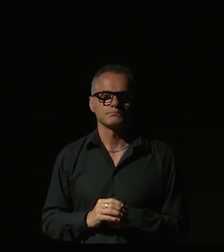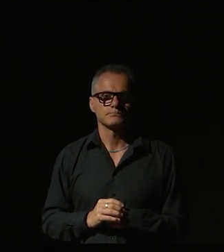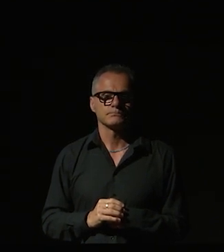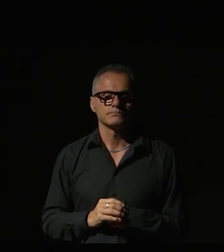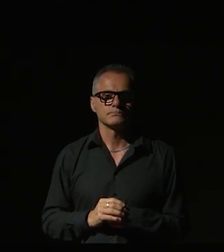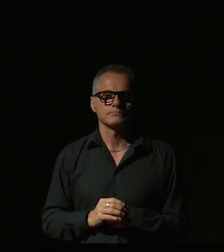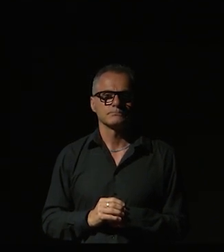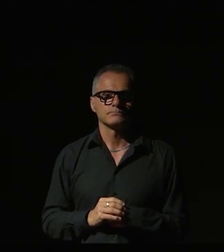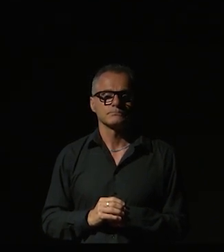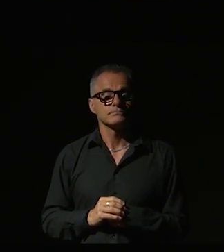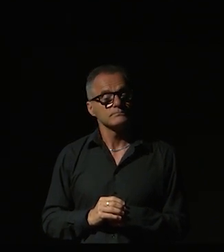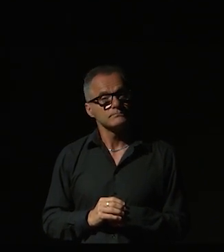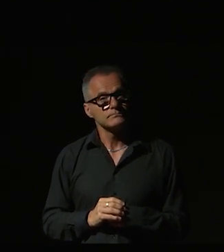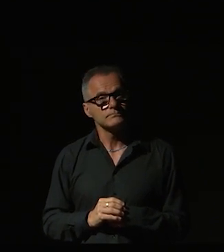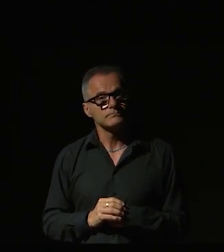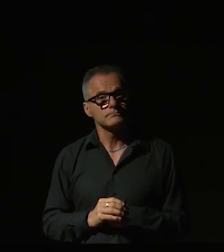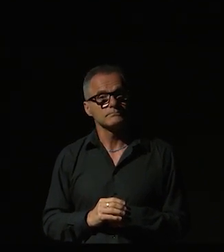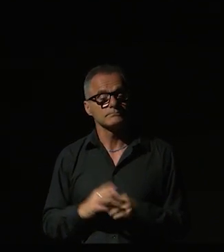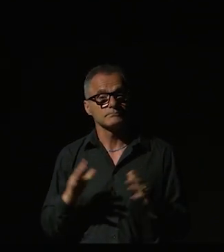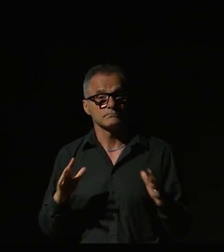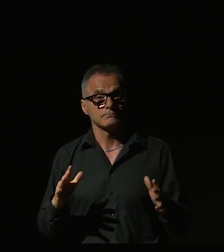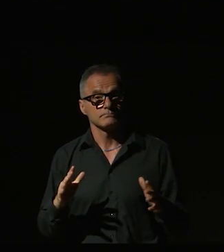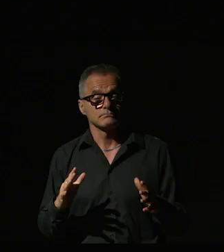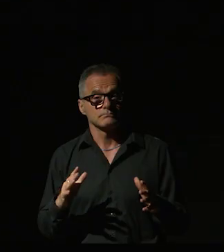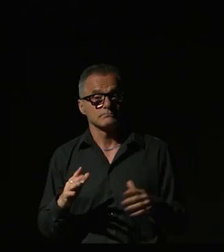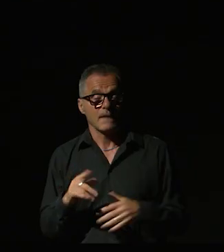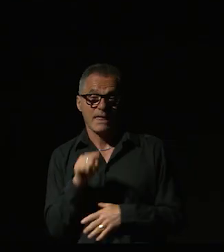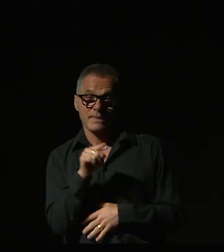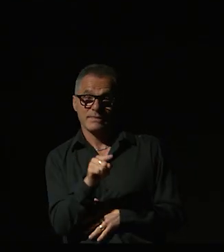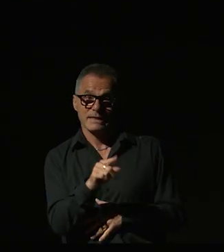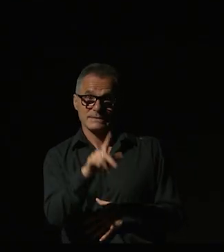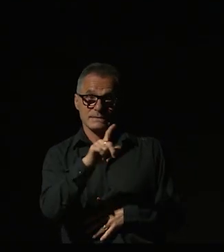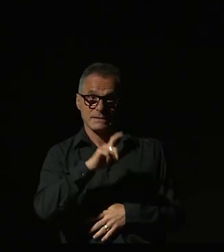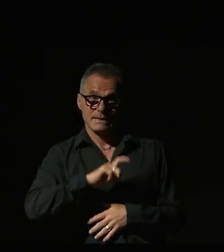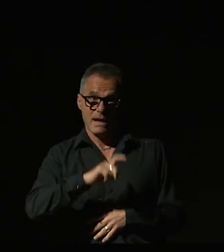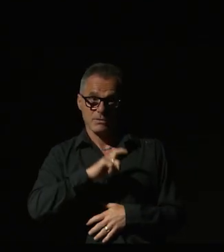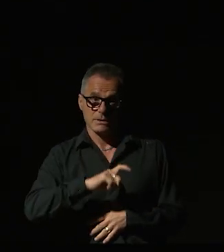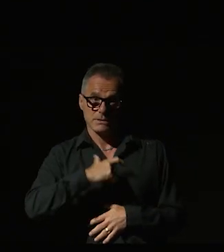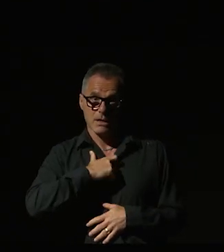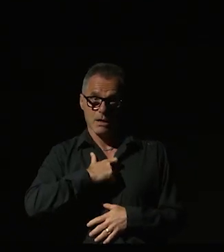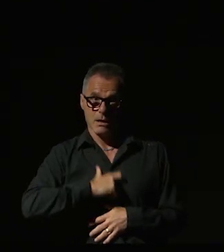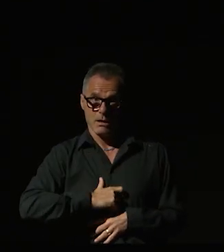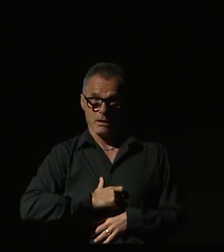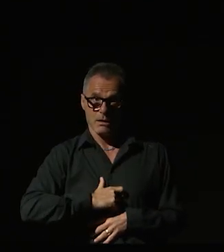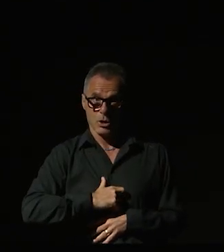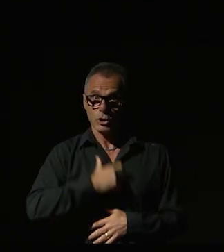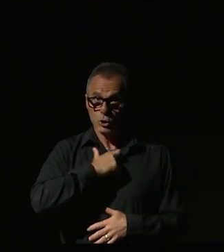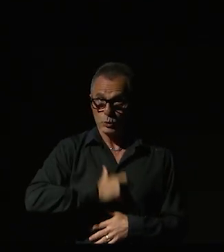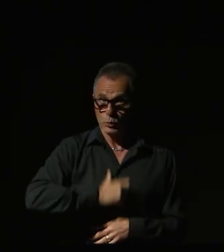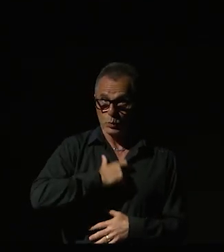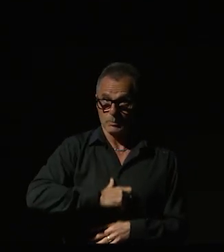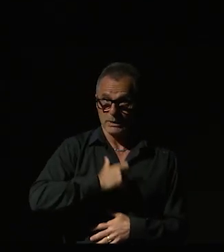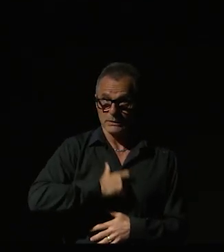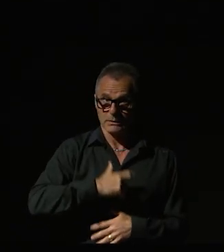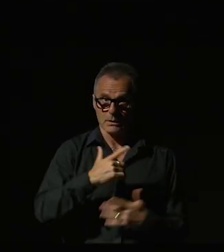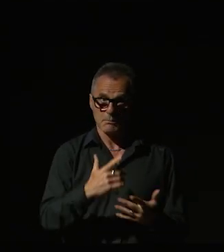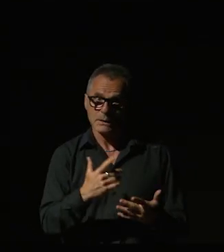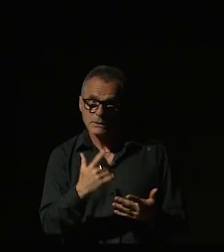whereas Peleus is immortal and not really depicted in a form, there's no visual tradition that would depict him in the form of a sea god.